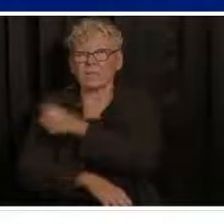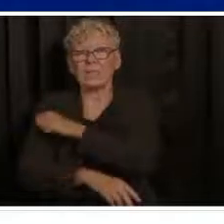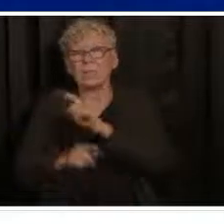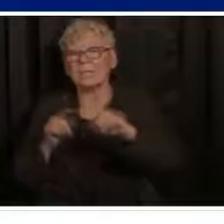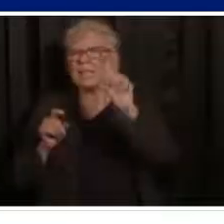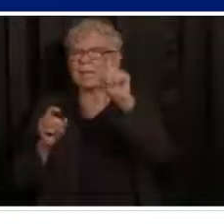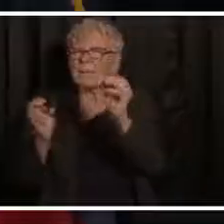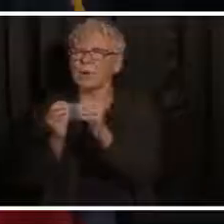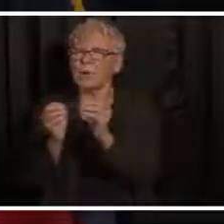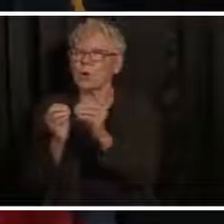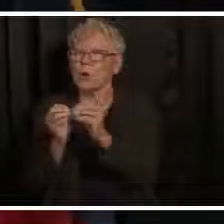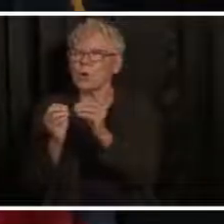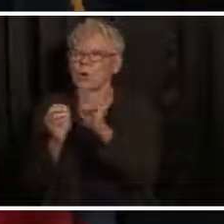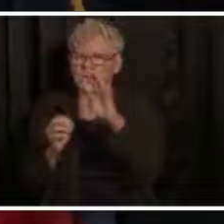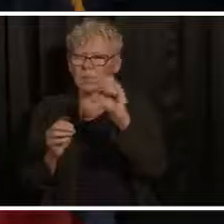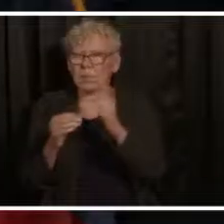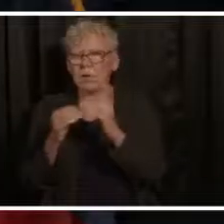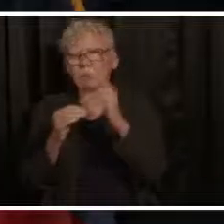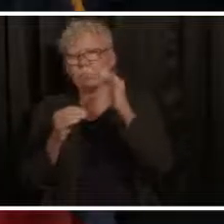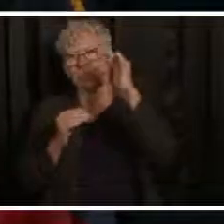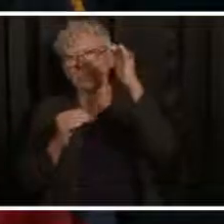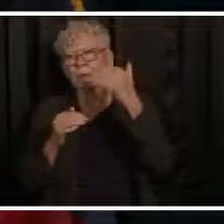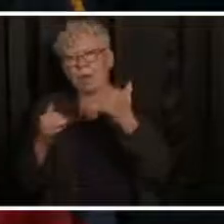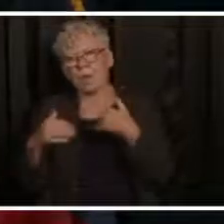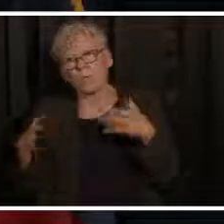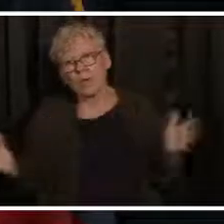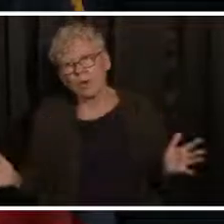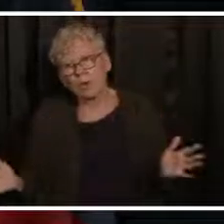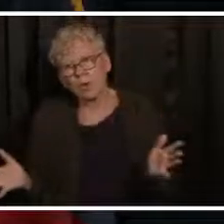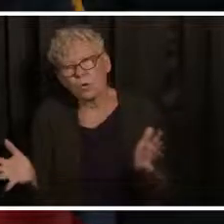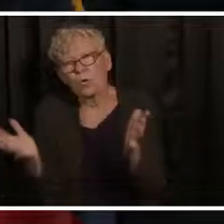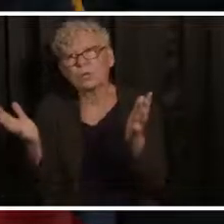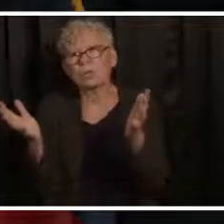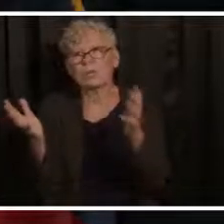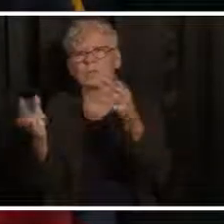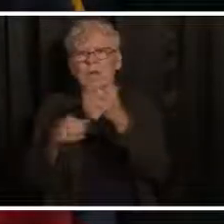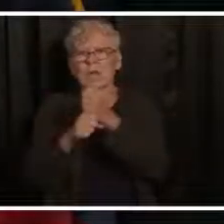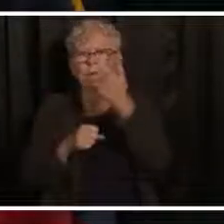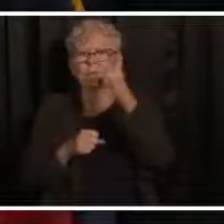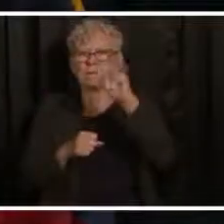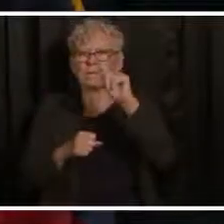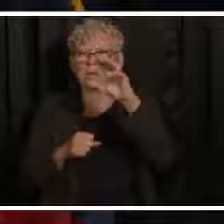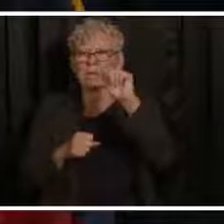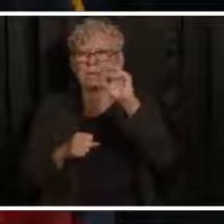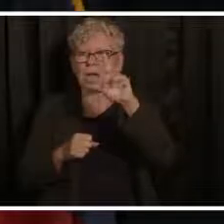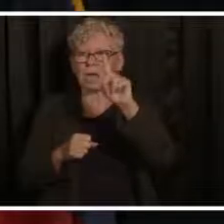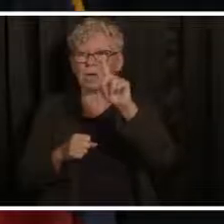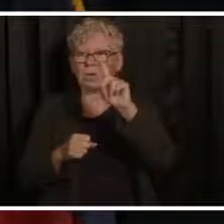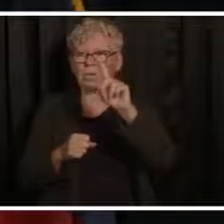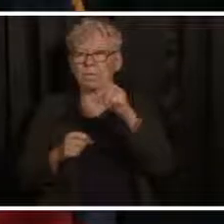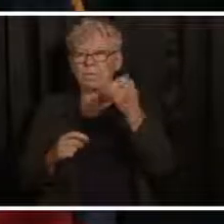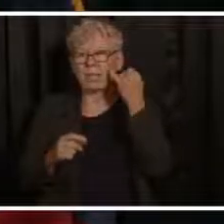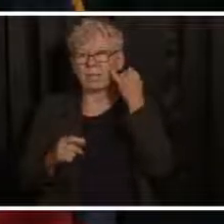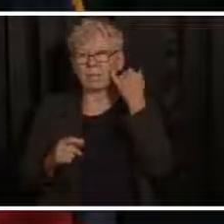doing it but we know it means a lot to you know, a single mom with three kids, twelve to seventeen to go and get